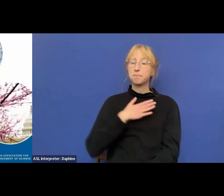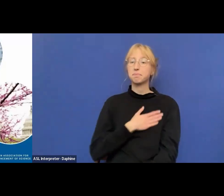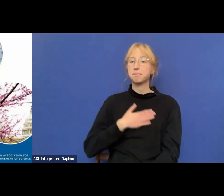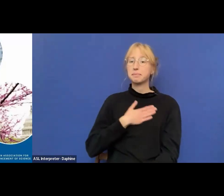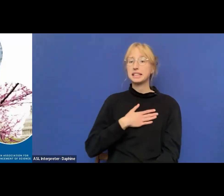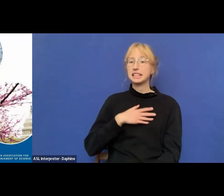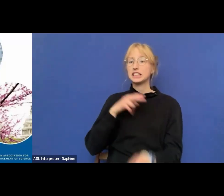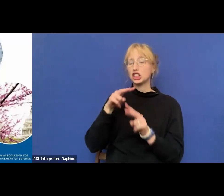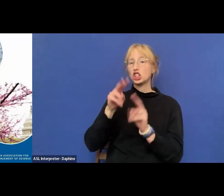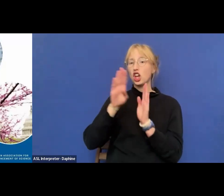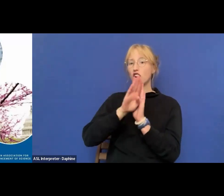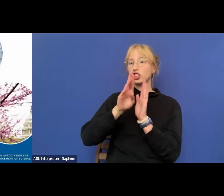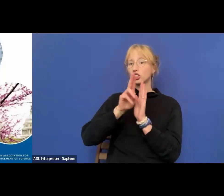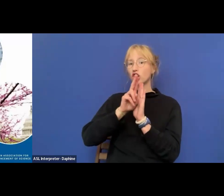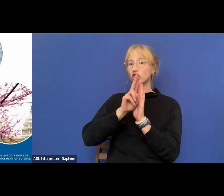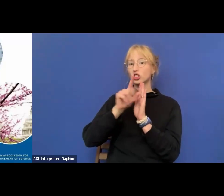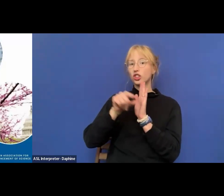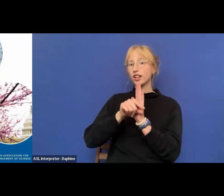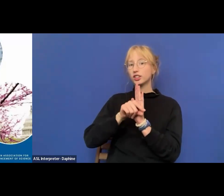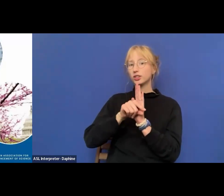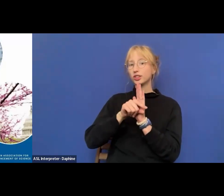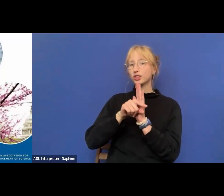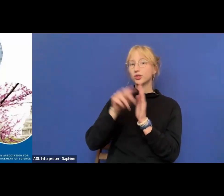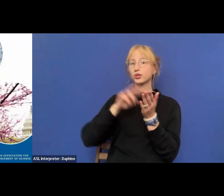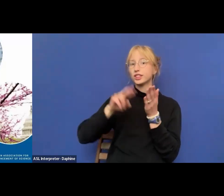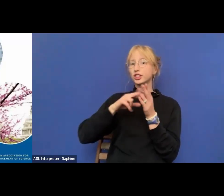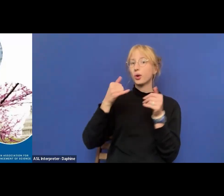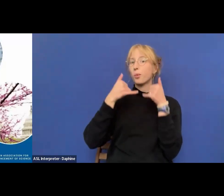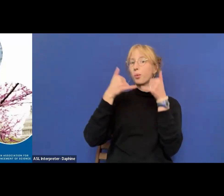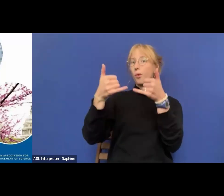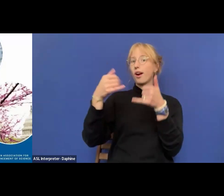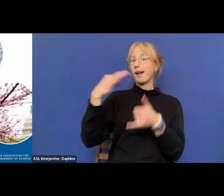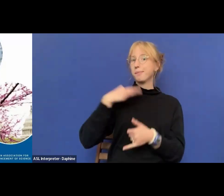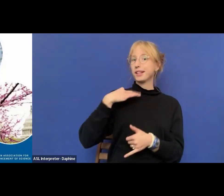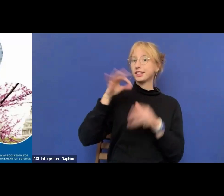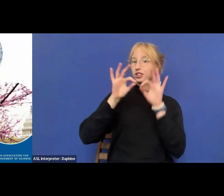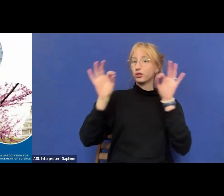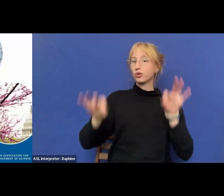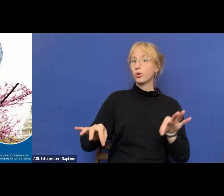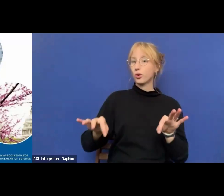undergraduate research award application form. This is a great